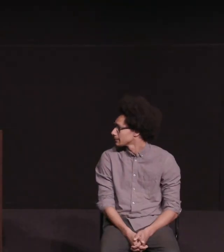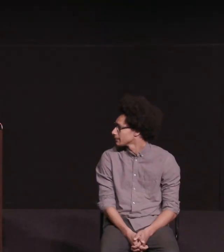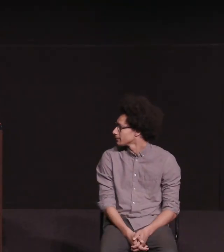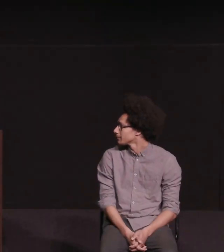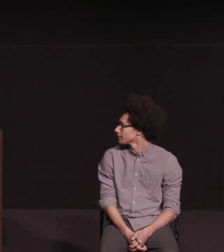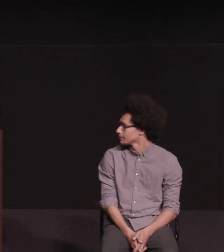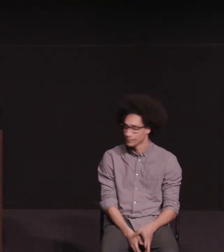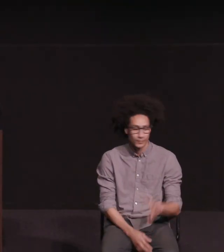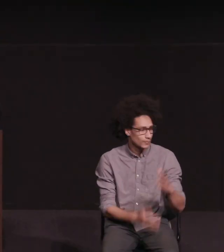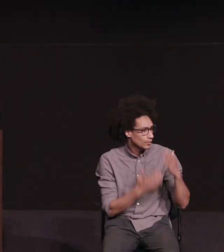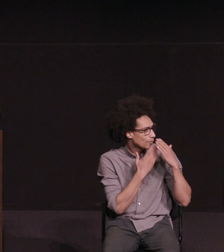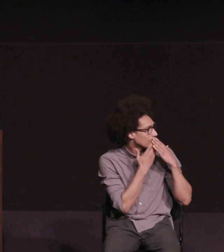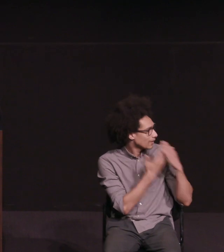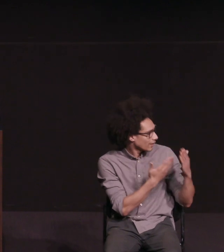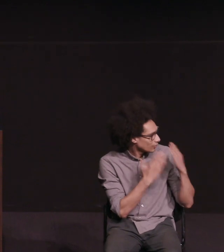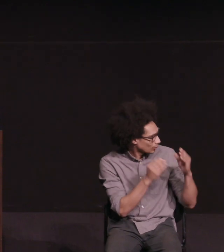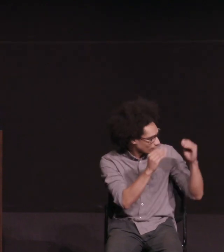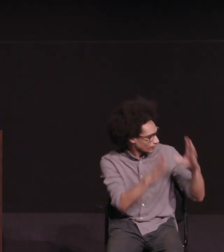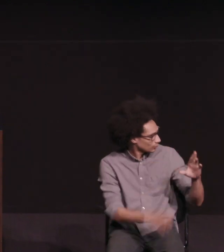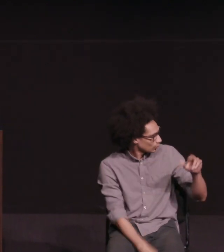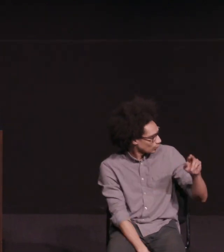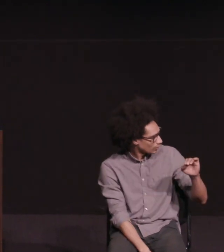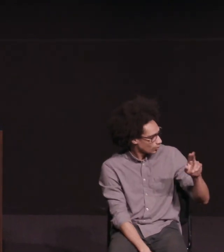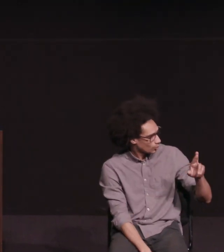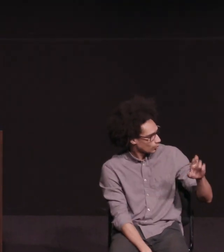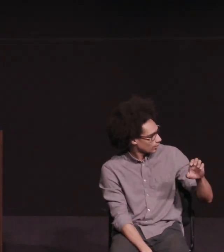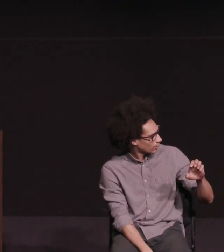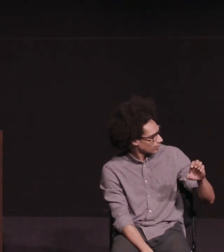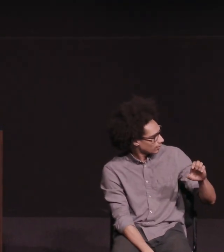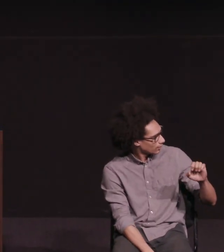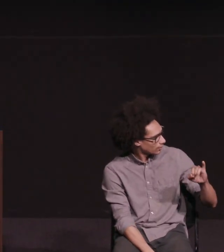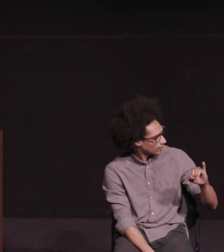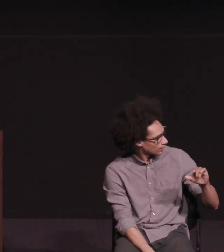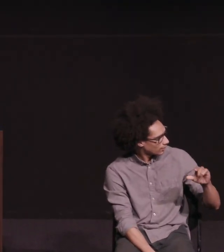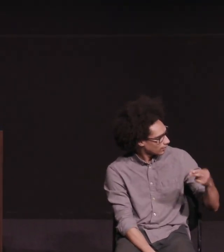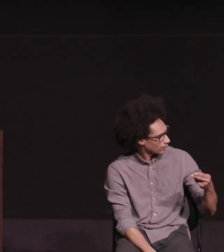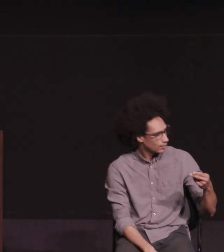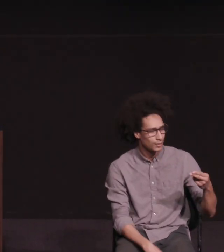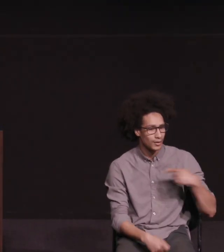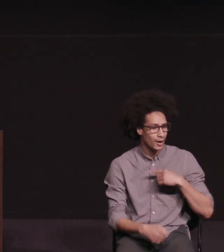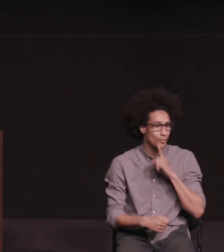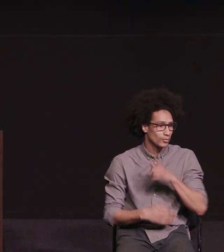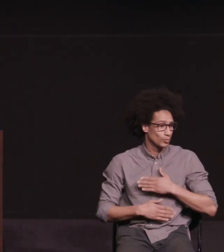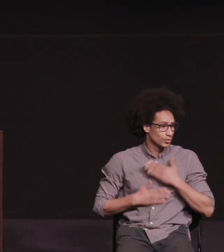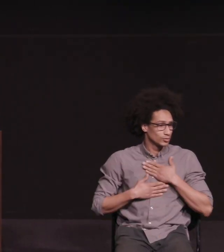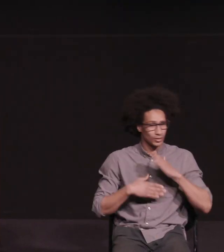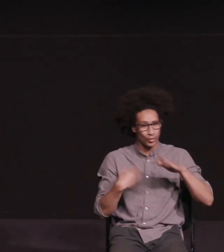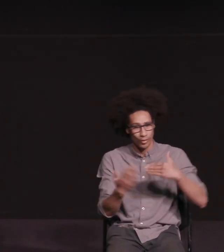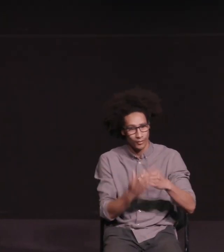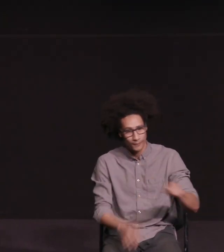Daphne Muse: Thank you, Professor Raiford. I really appreciate all of you taking time out of the